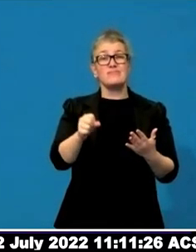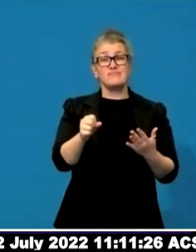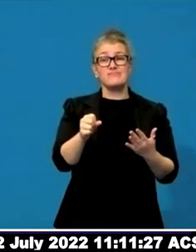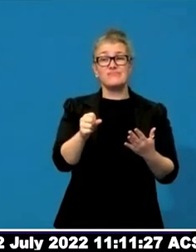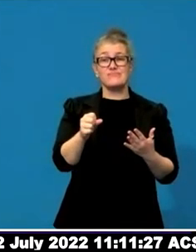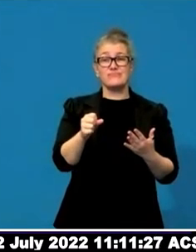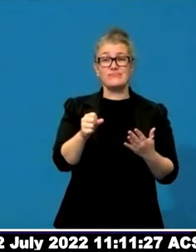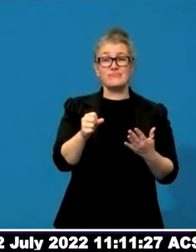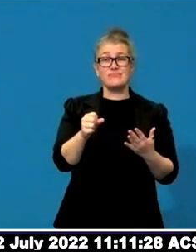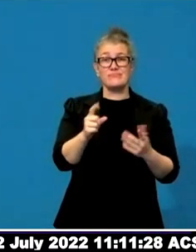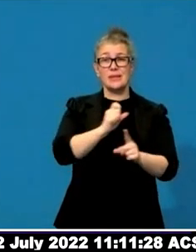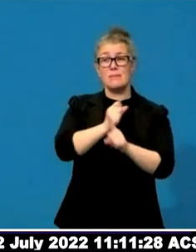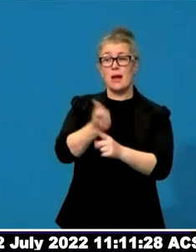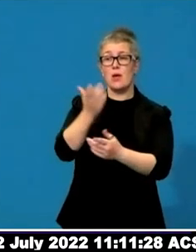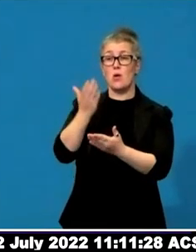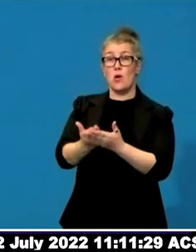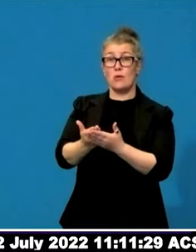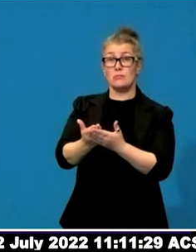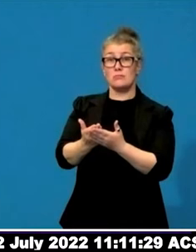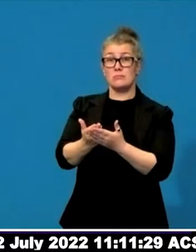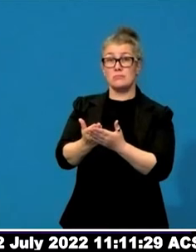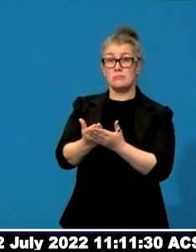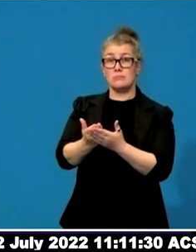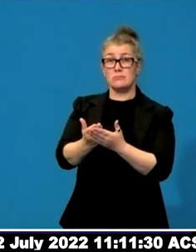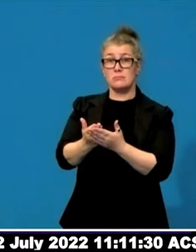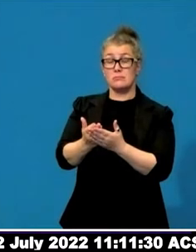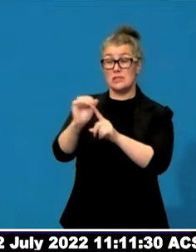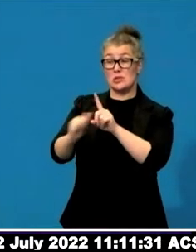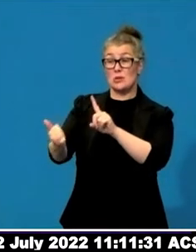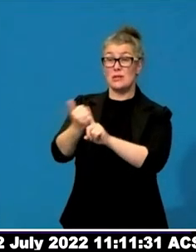and very worthwhile investigations that have taken a bit of time